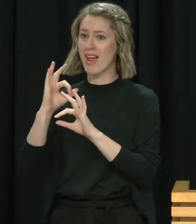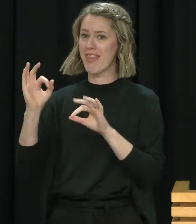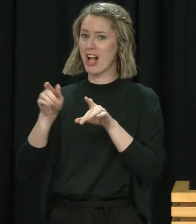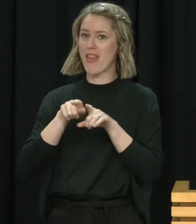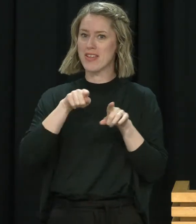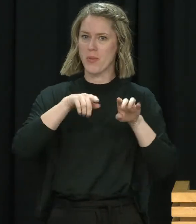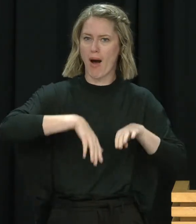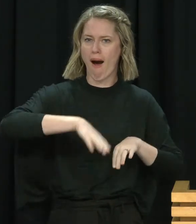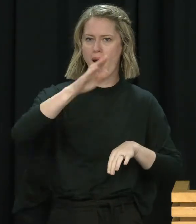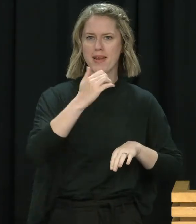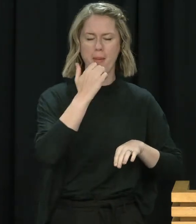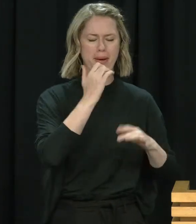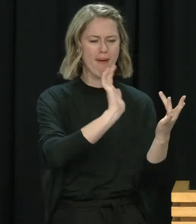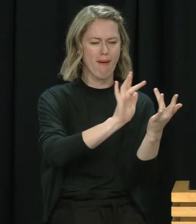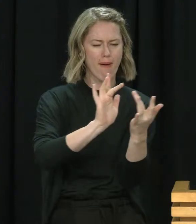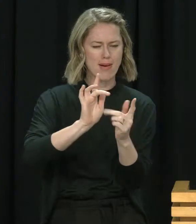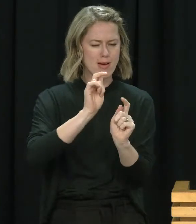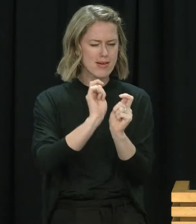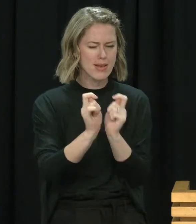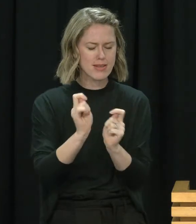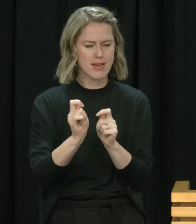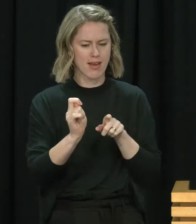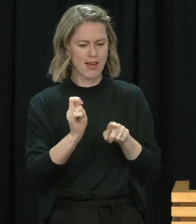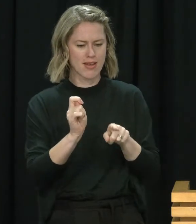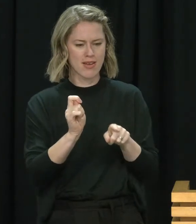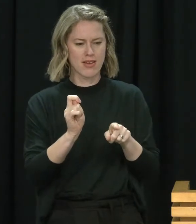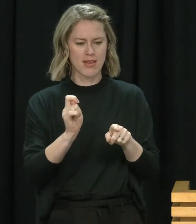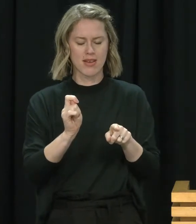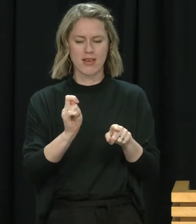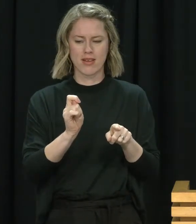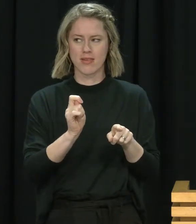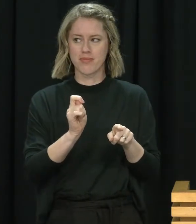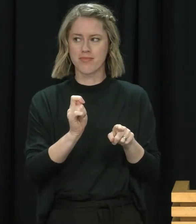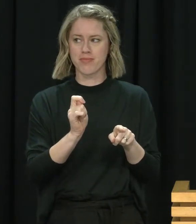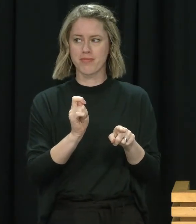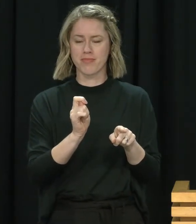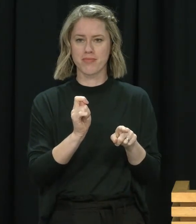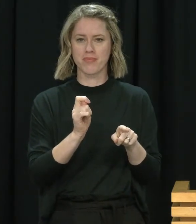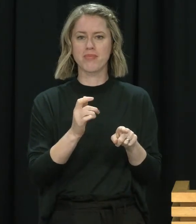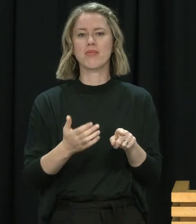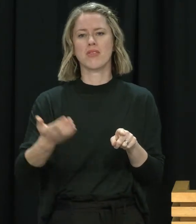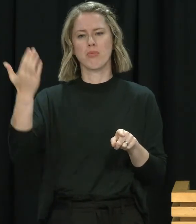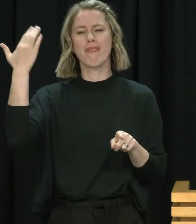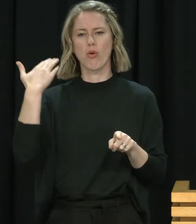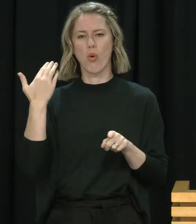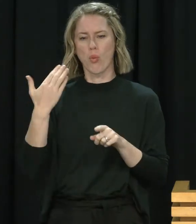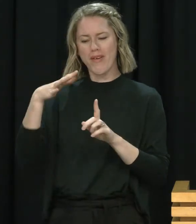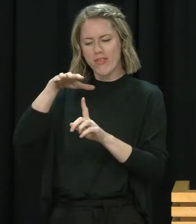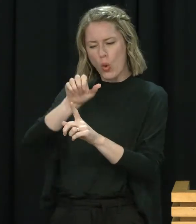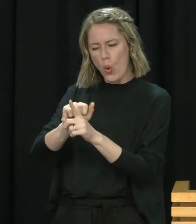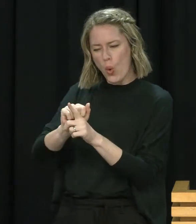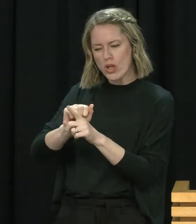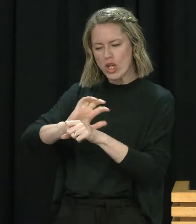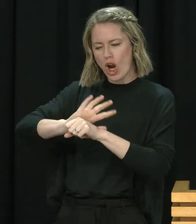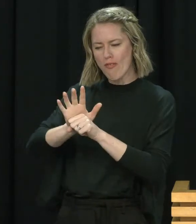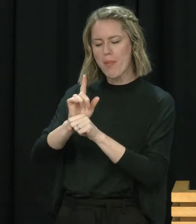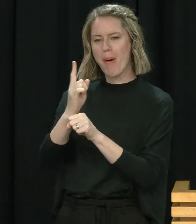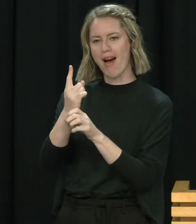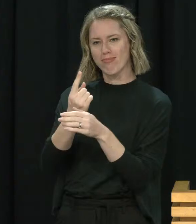around the extent of our contact tracing, it has been far wider and comprehensive than for any other case previously. We have been able